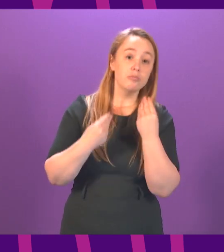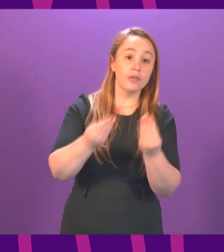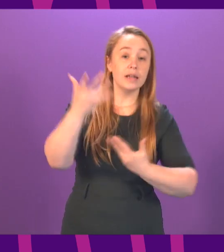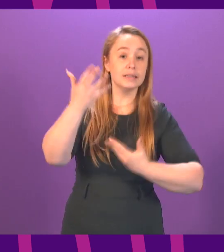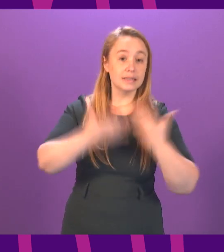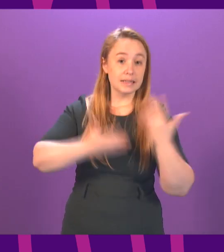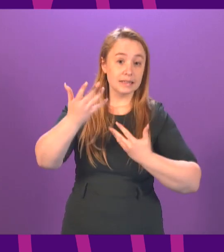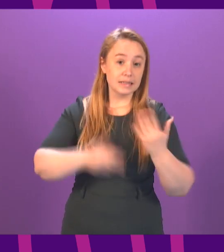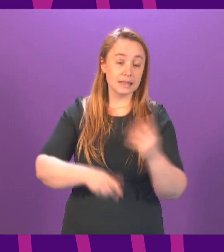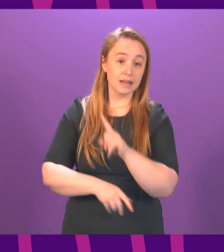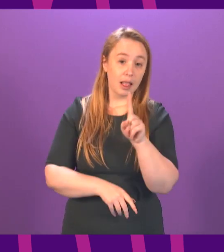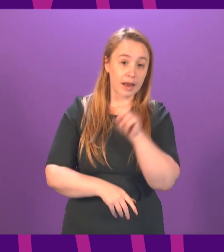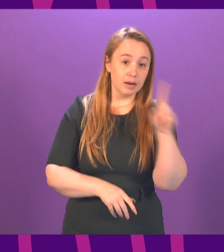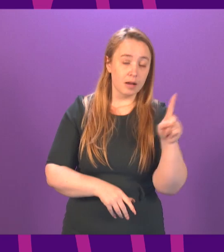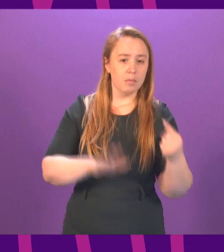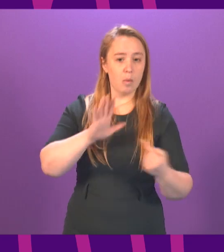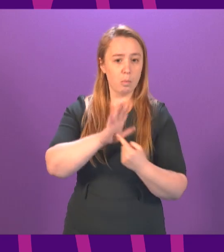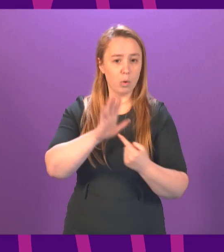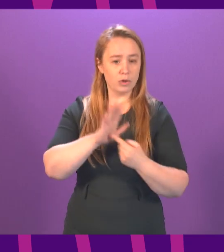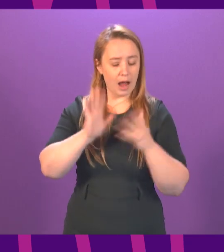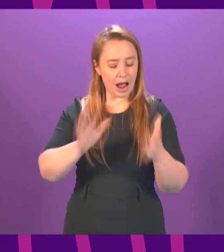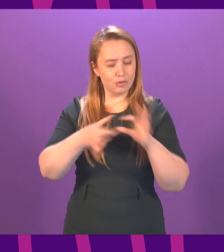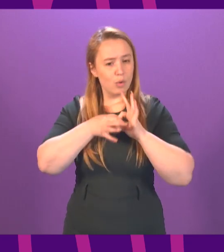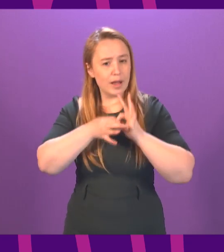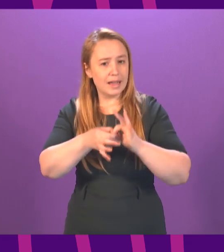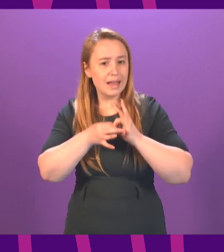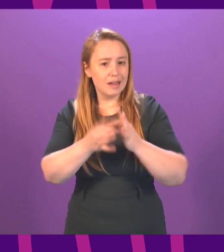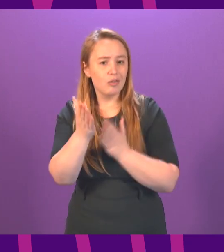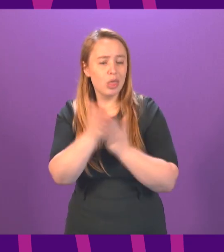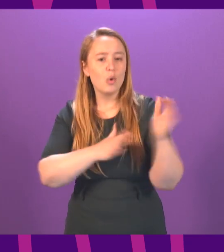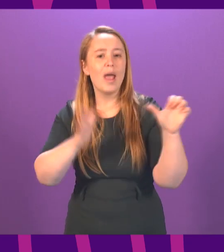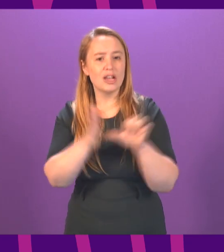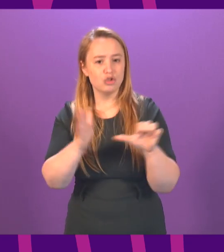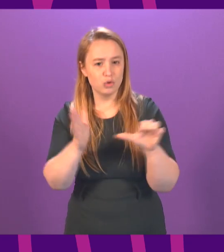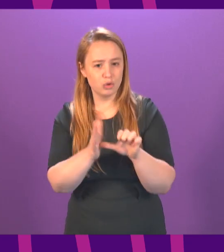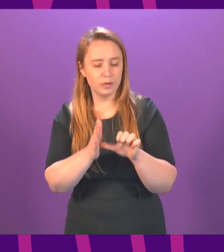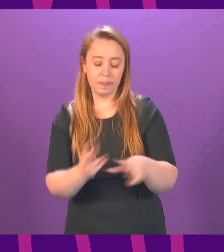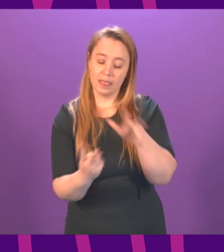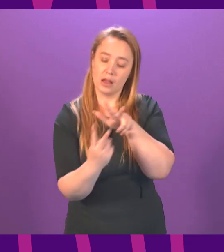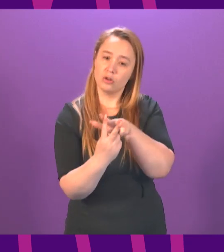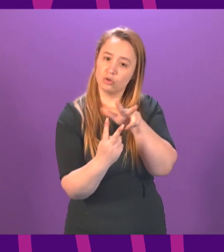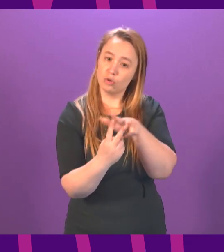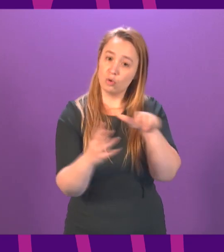is really important that we engage with the issues here, of which there are two.